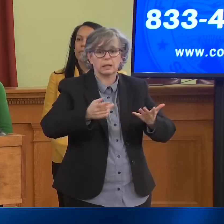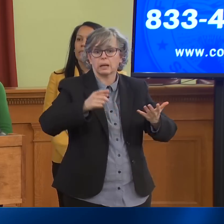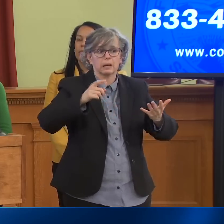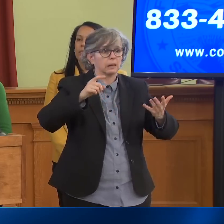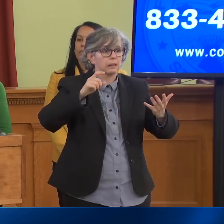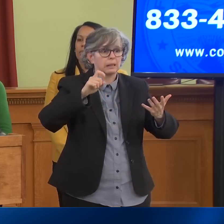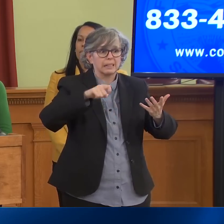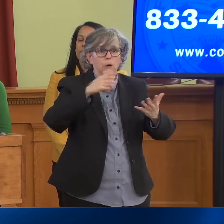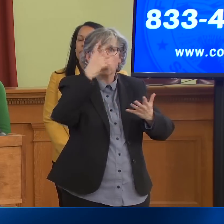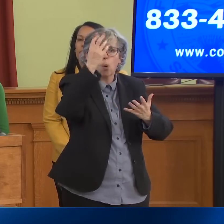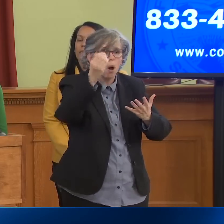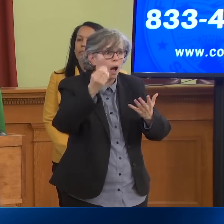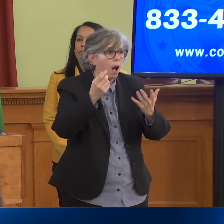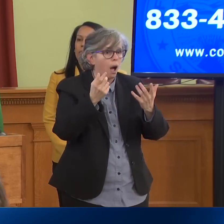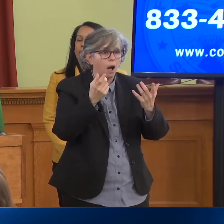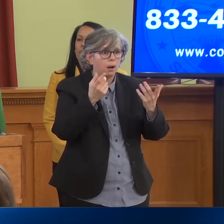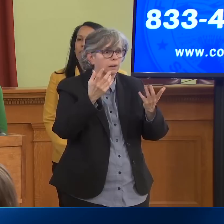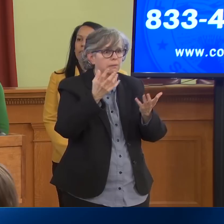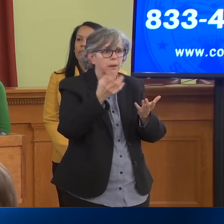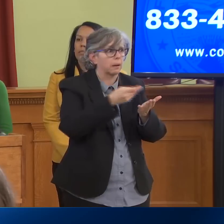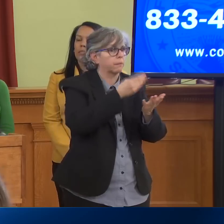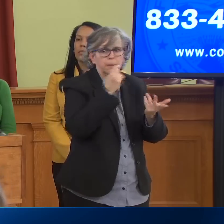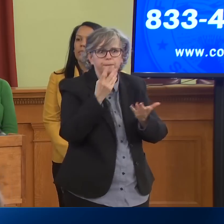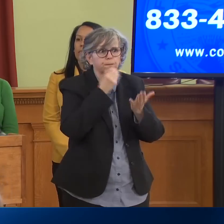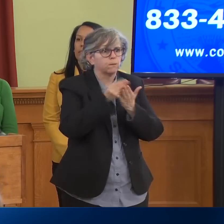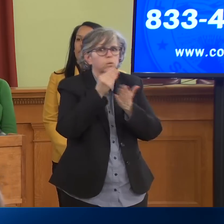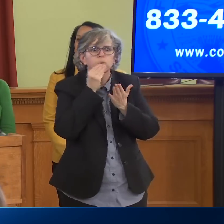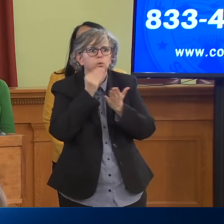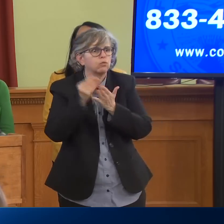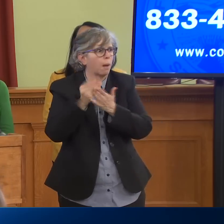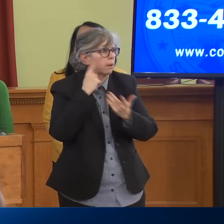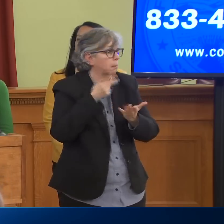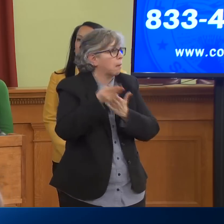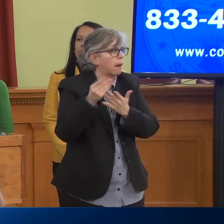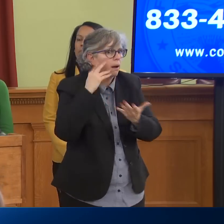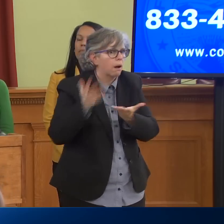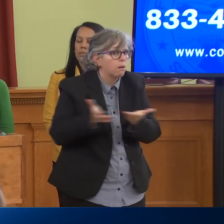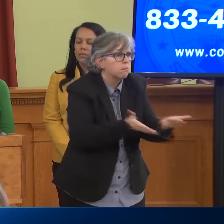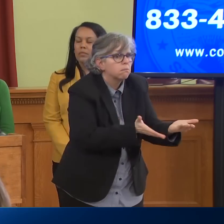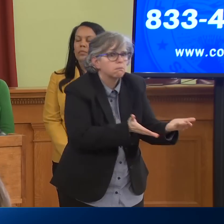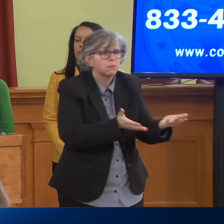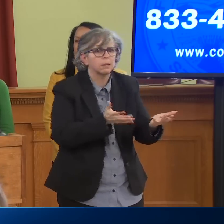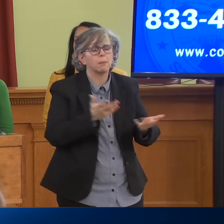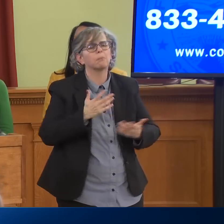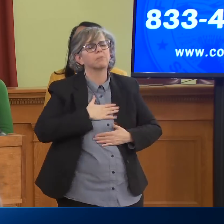SOMEONE THAT NEEDS YOUR HELP. THERE SOMEONE IN YOUR HELP THAT NEEDS A MEAL AND IS THERE SOMEONE IN YOUR NEIGHBORHOOD THAT COULD USE AN ERRAND.